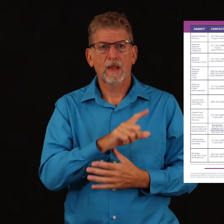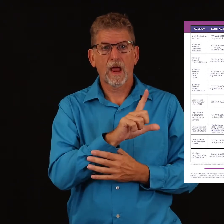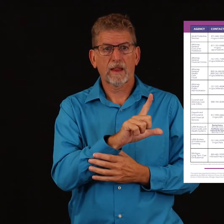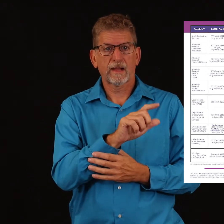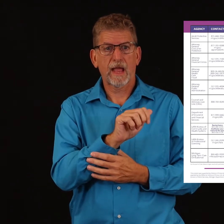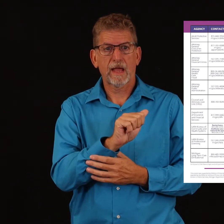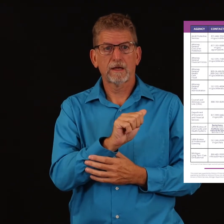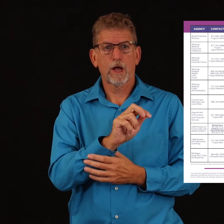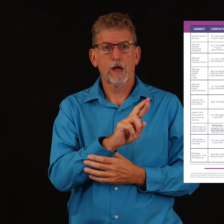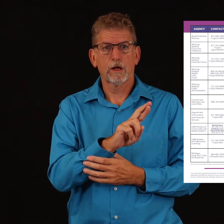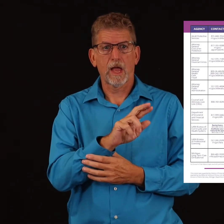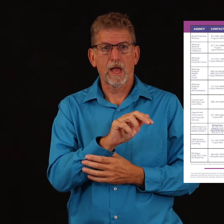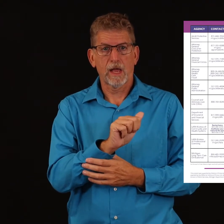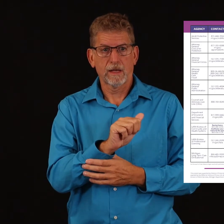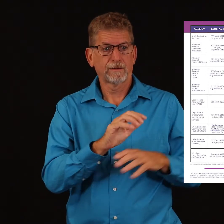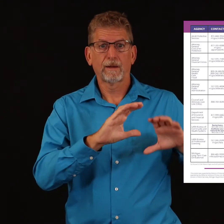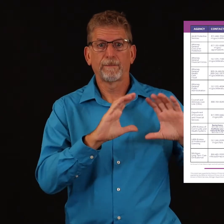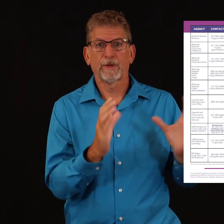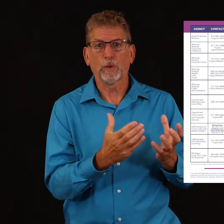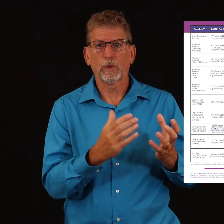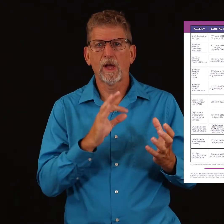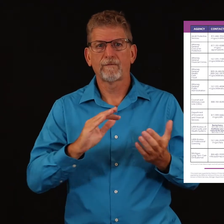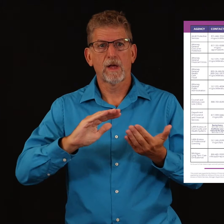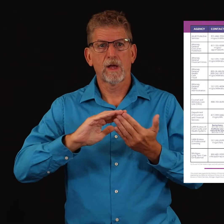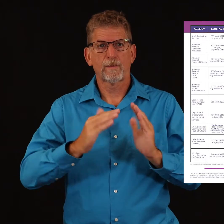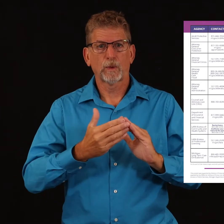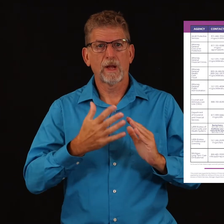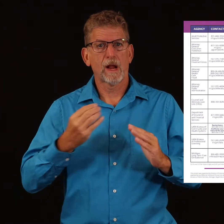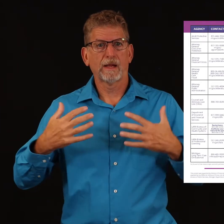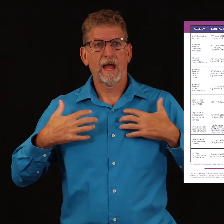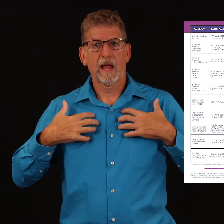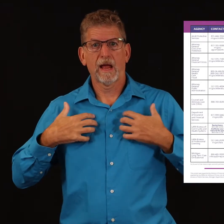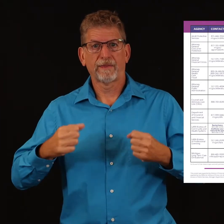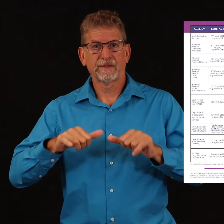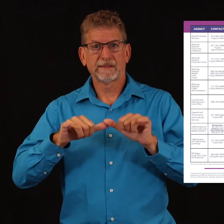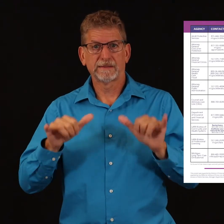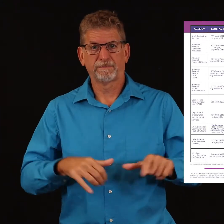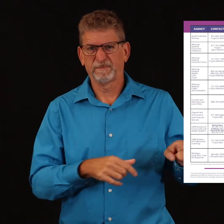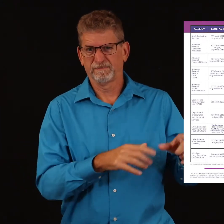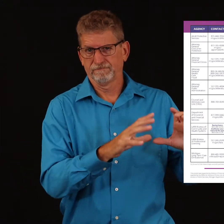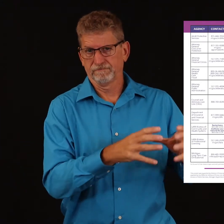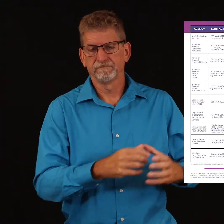LARA Bureau of Community and Health Systems